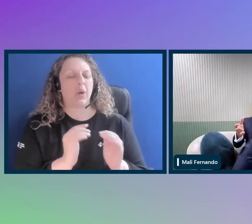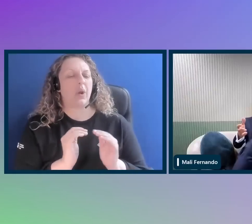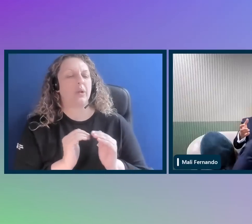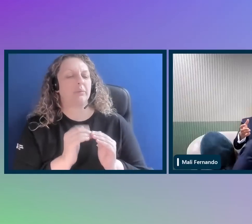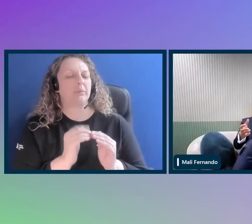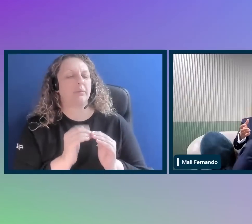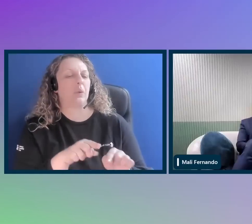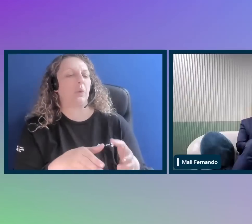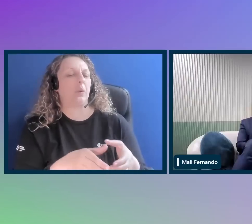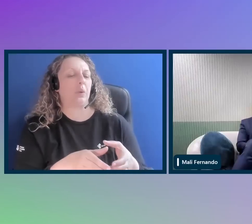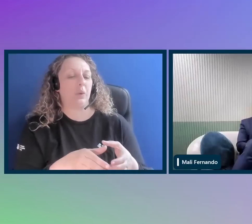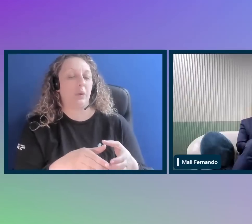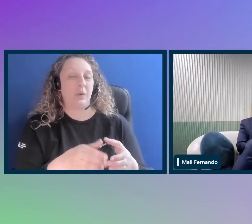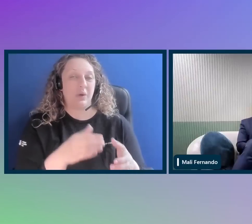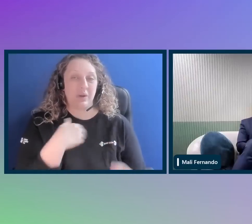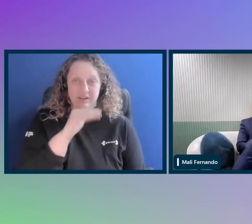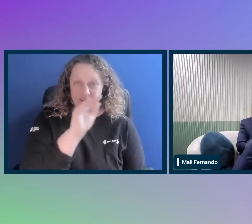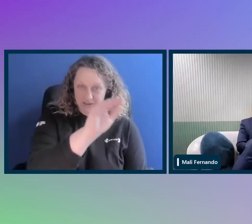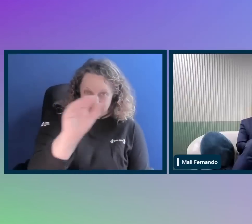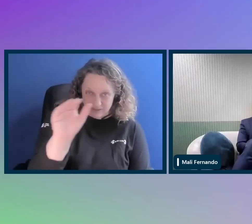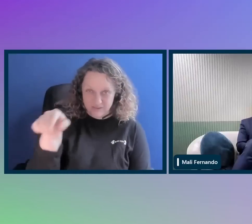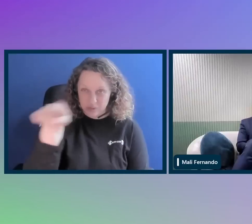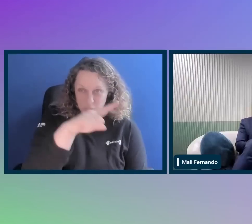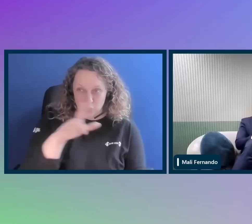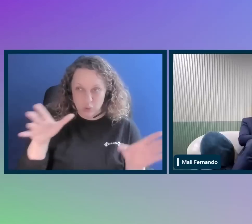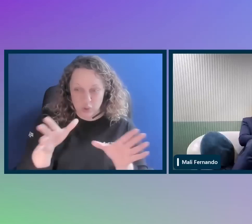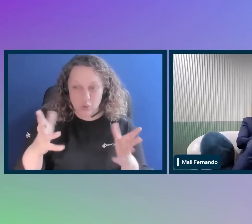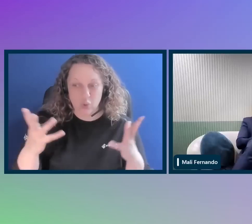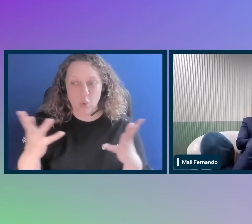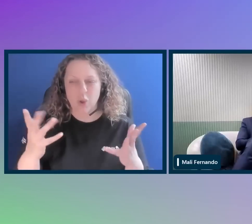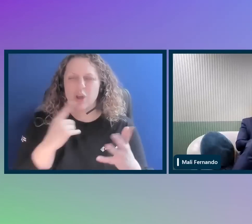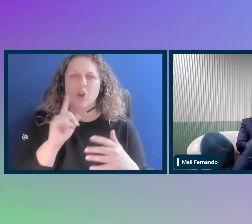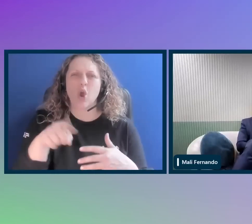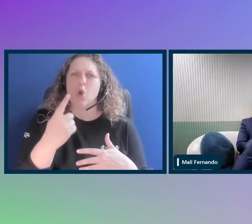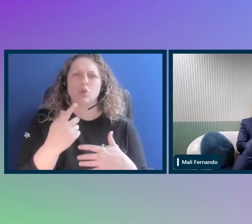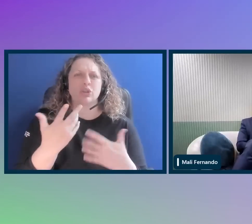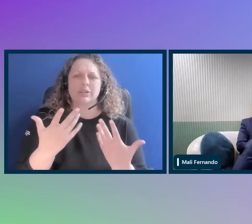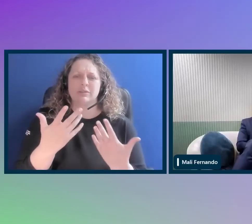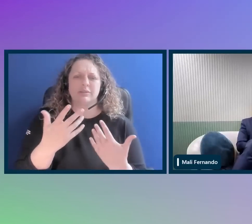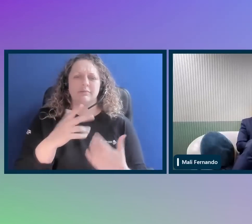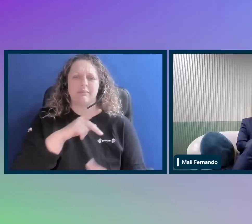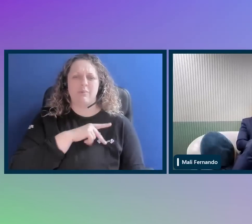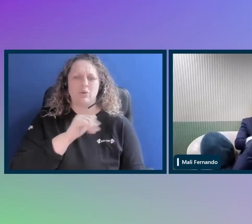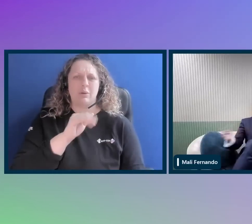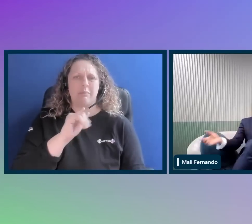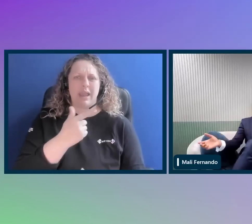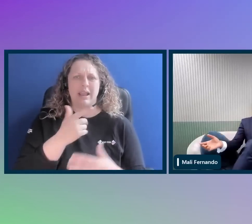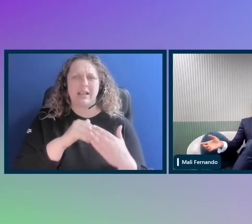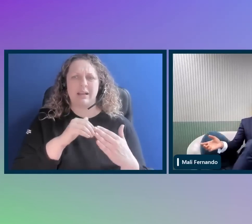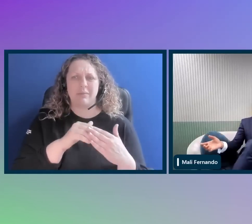My ask to them and what I'd encourage them to do is don't just make your personal banking accessible, make all of it accessible,